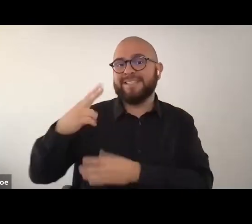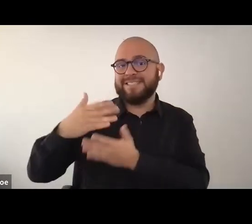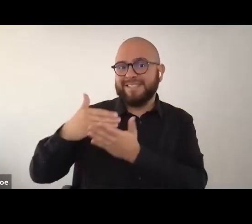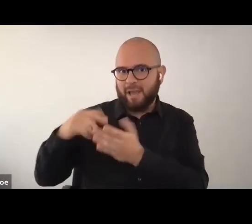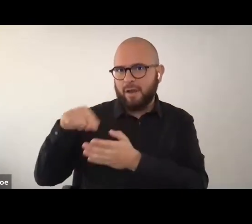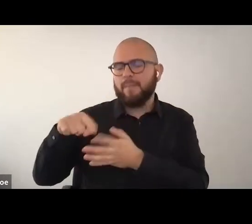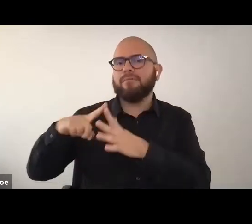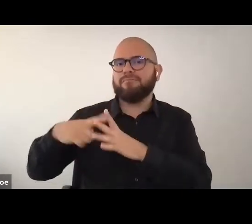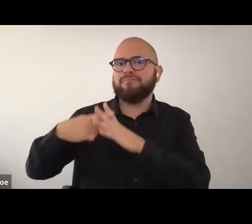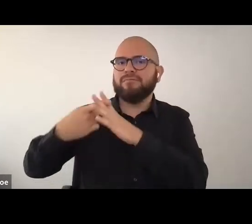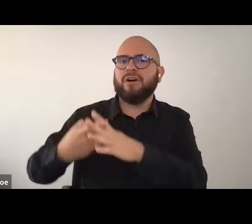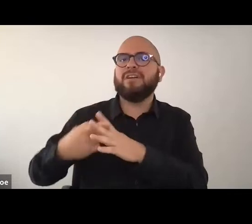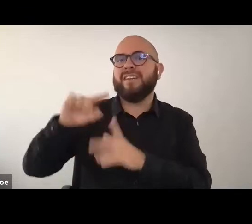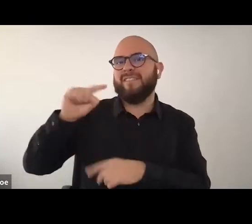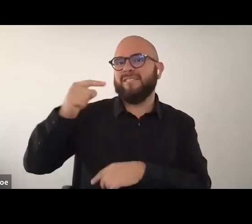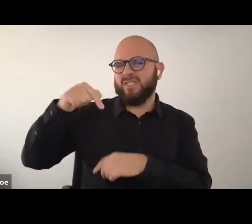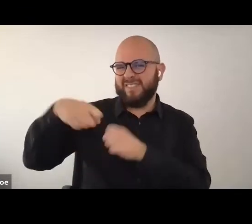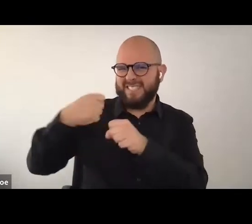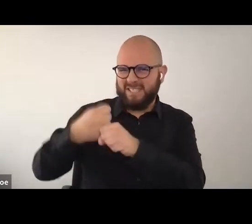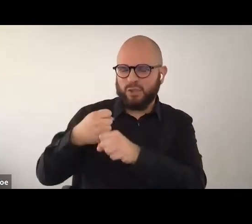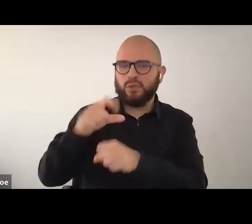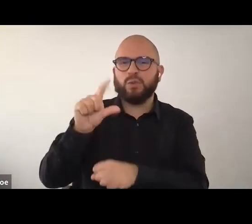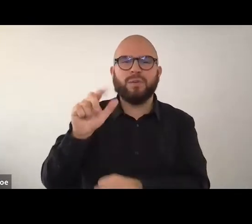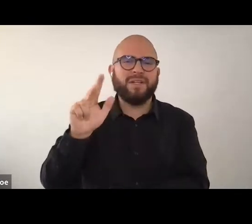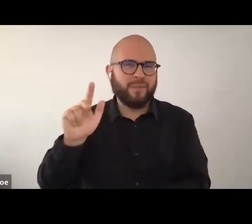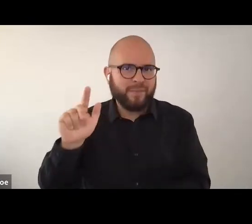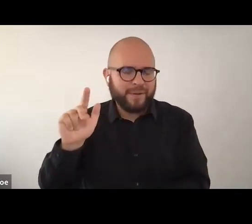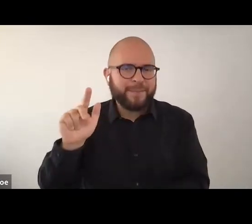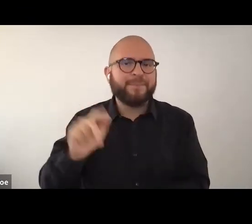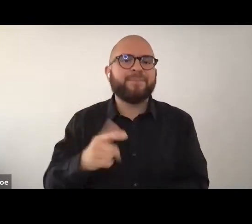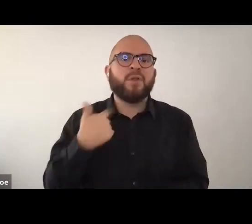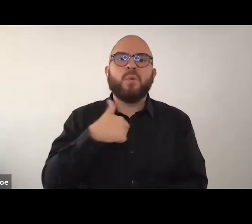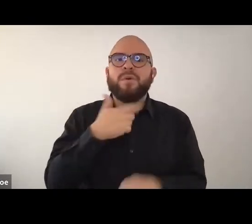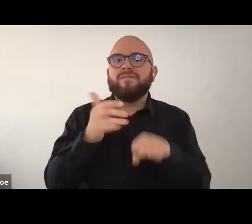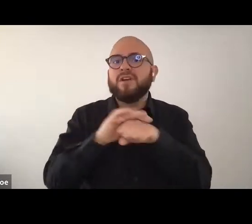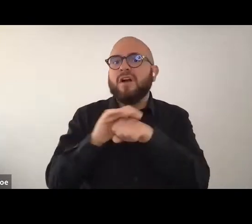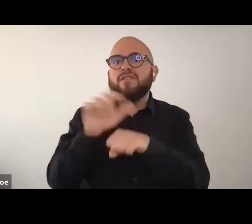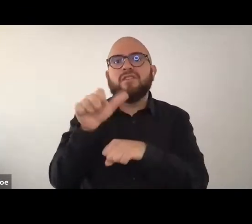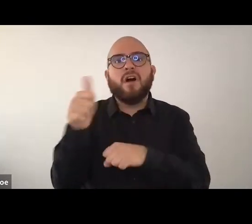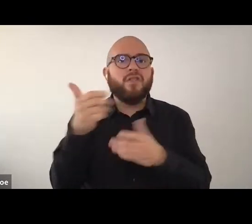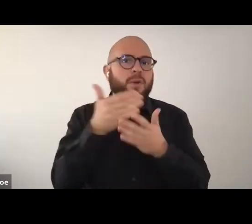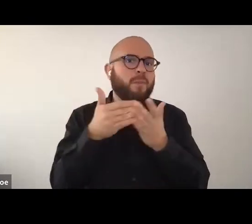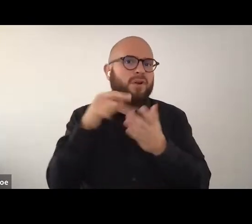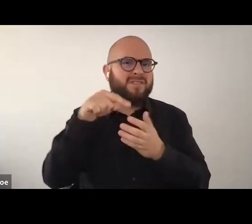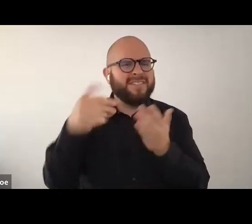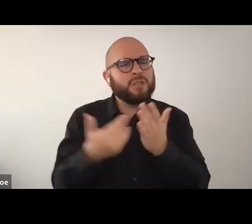on the 1st of this year, 2023. We've covered other aspects of the new commercials contract